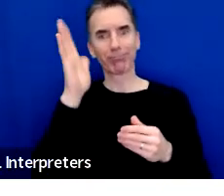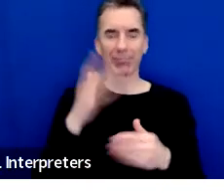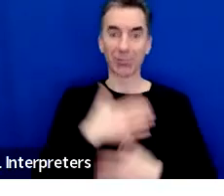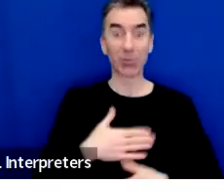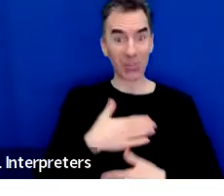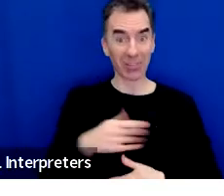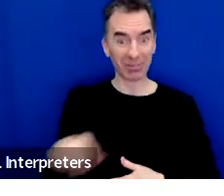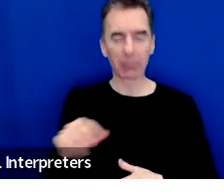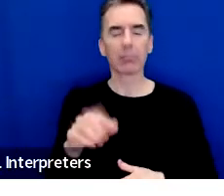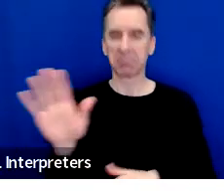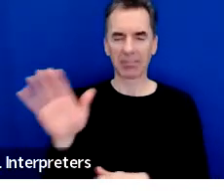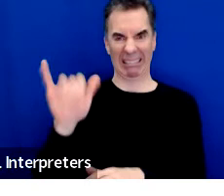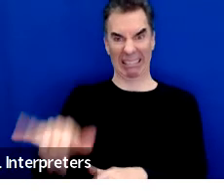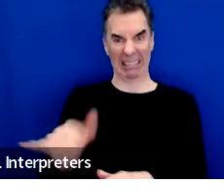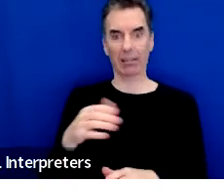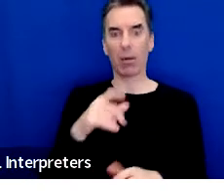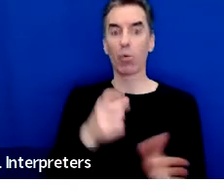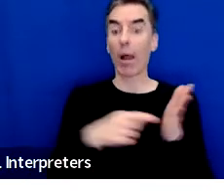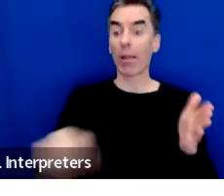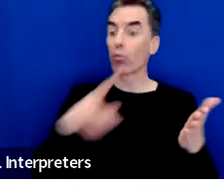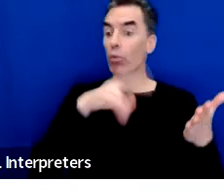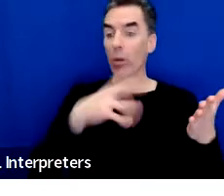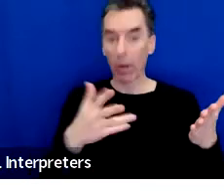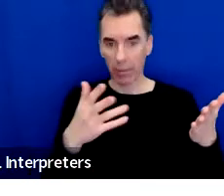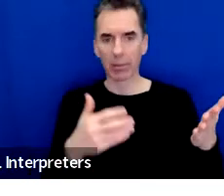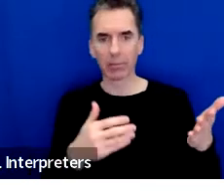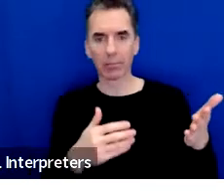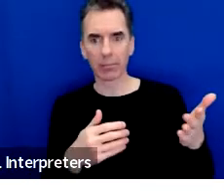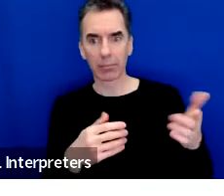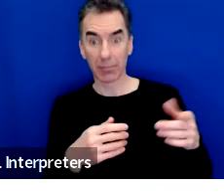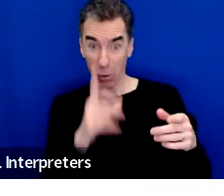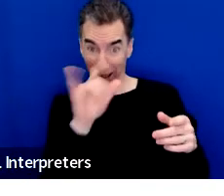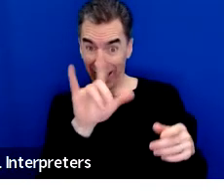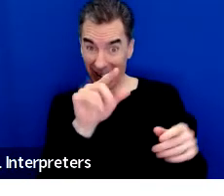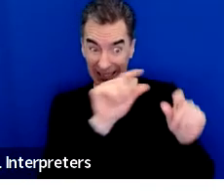and it does look like there's a lot of links. And I do provide two ways